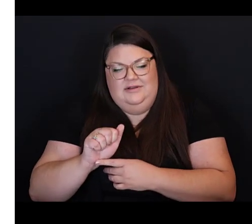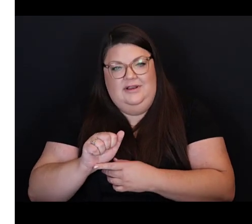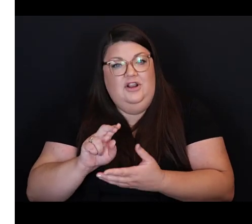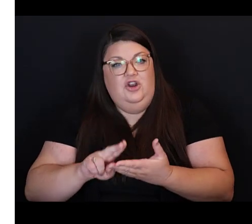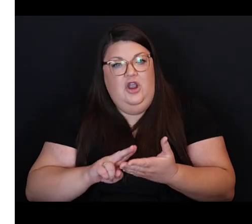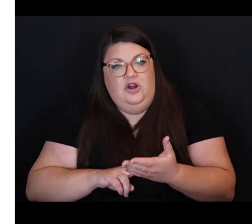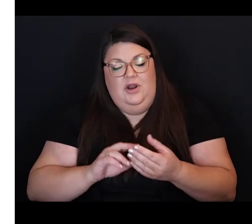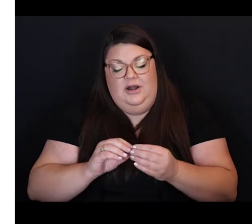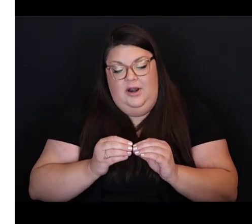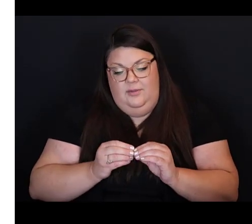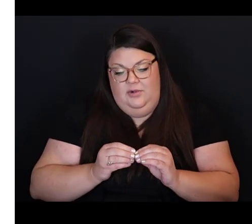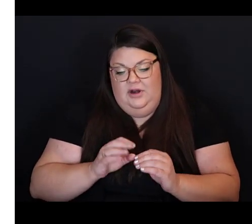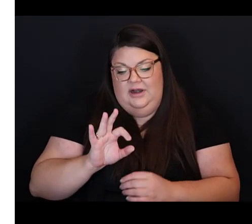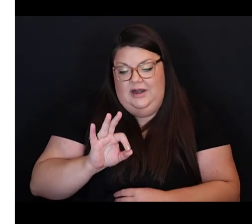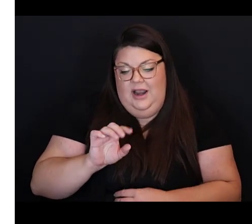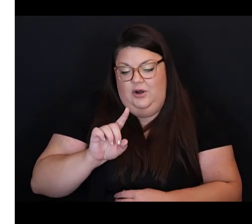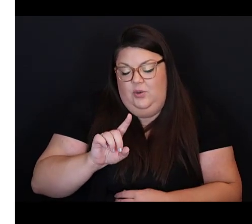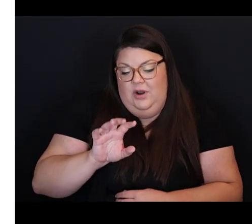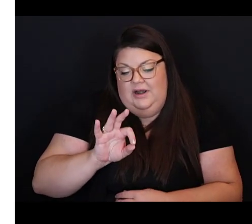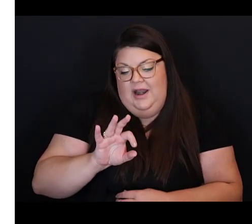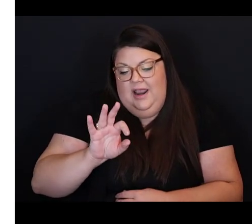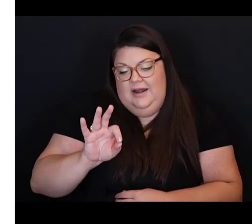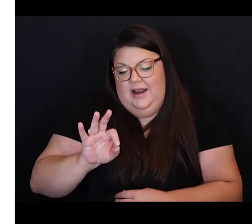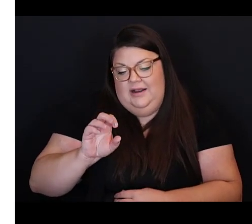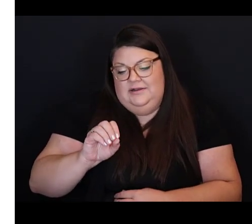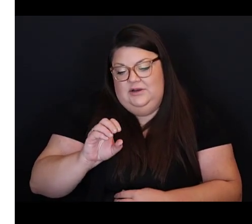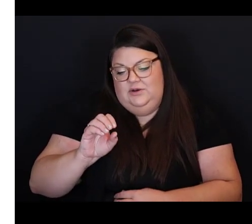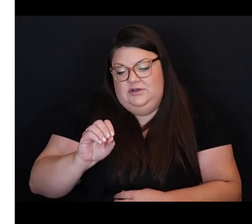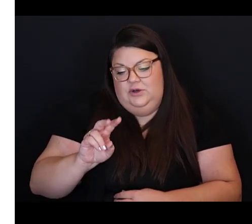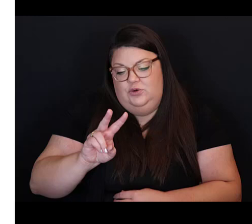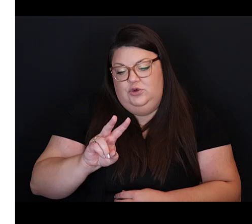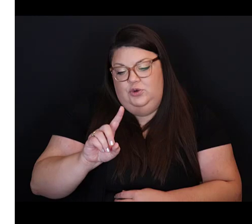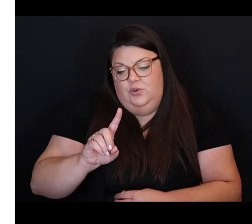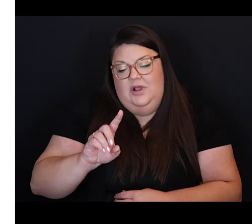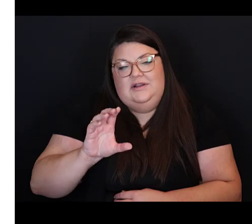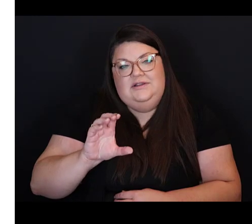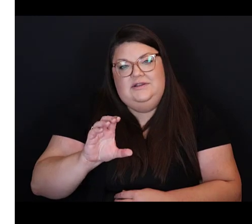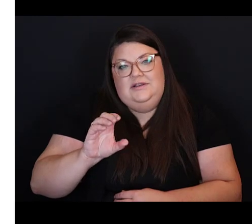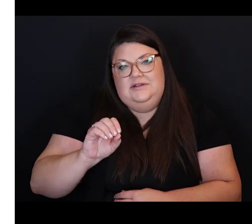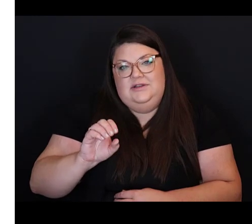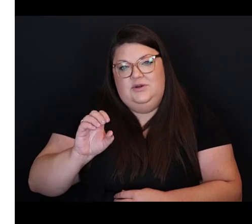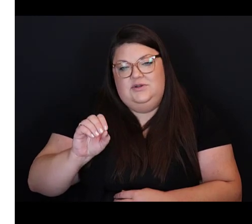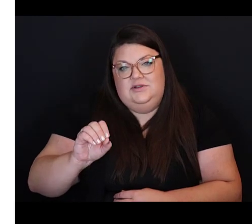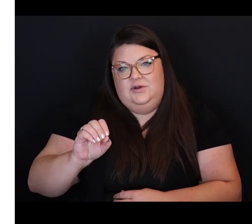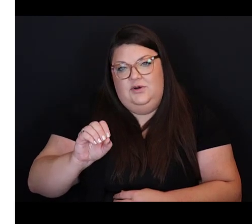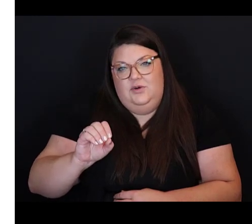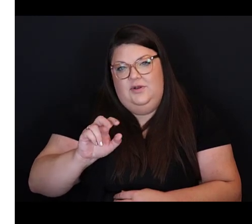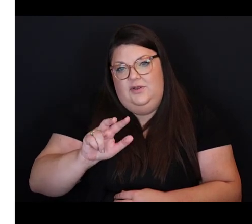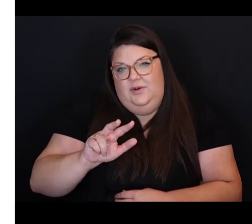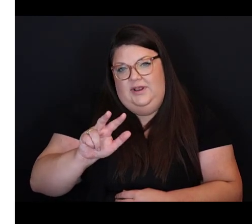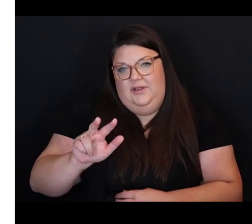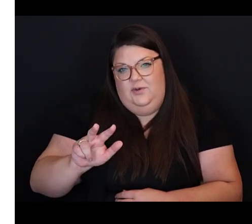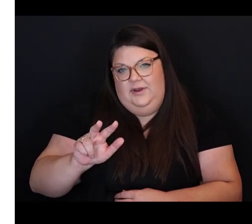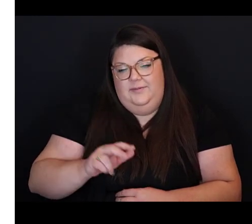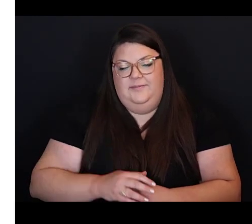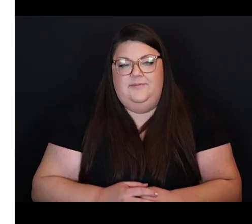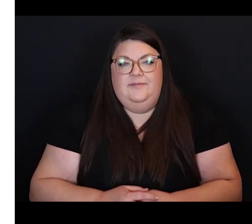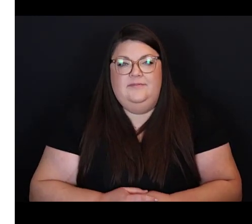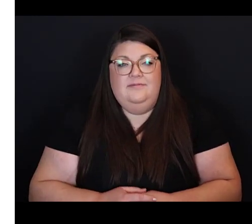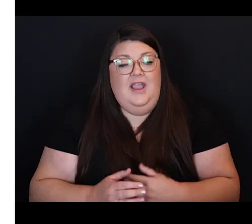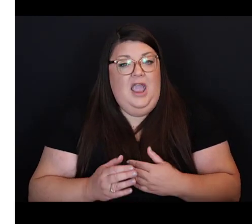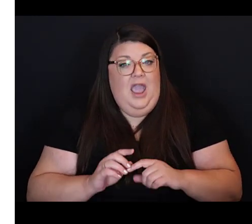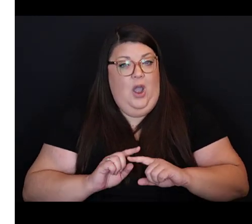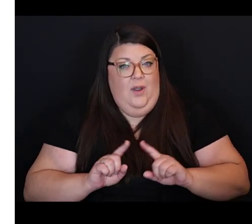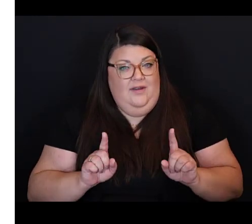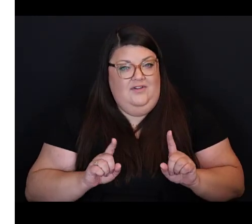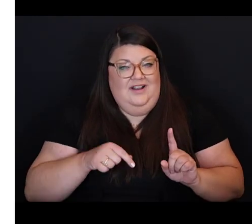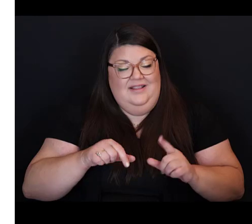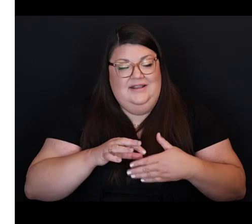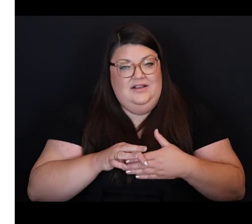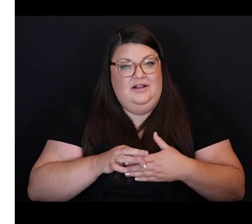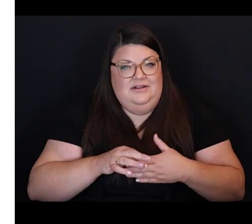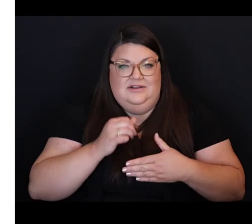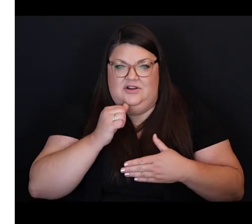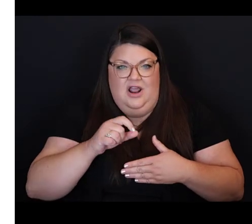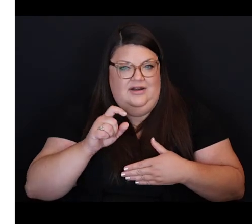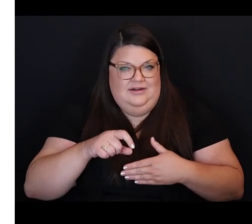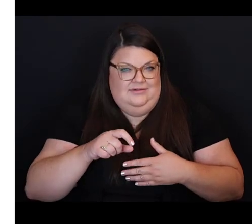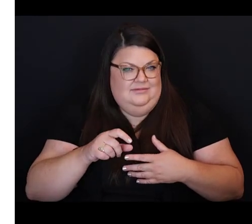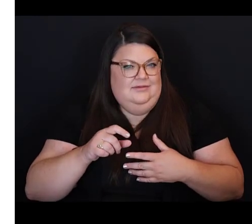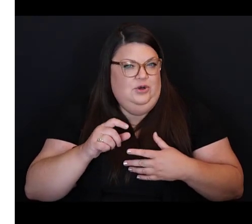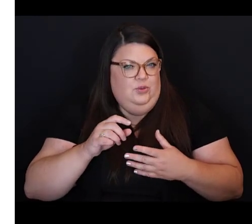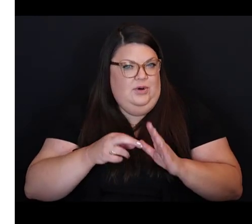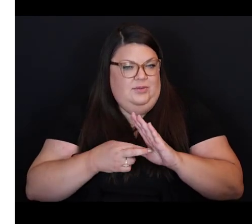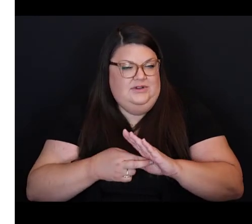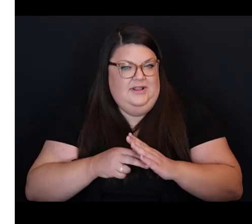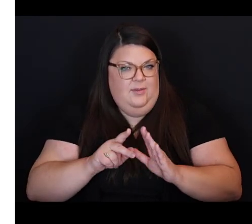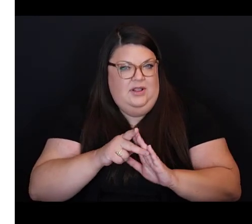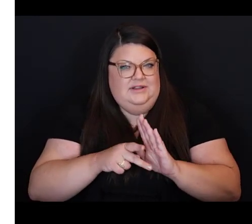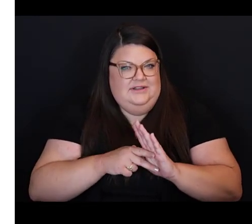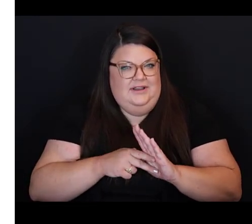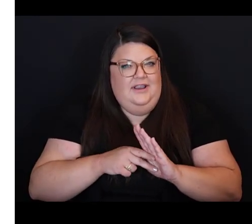under Contract No. 91990021C0033. However, these contents do not necessarily represent the policy